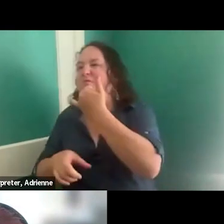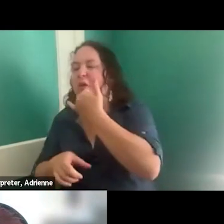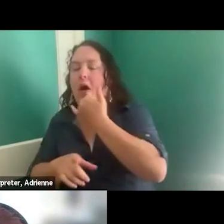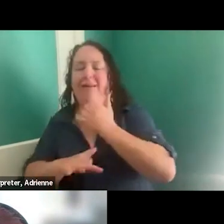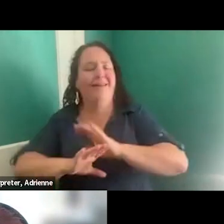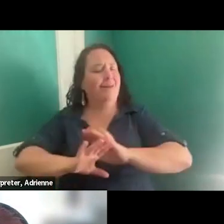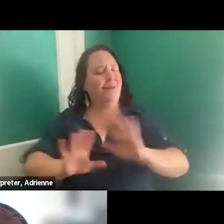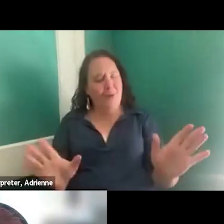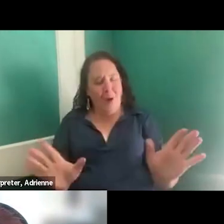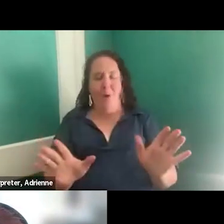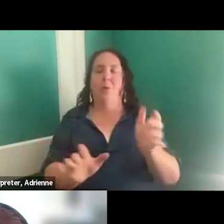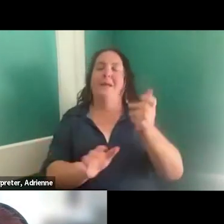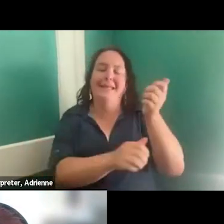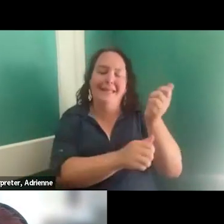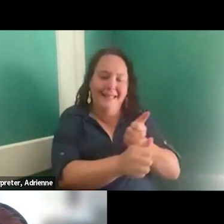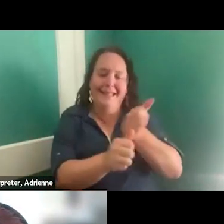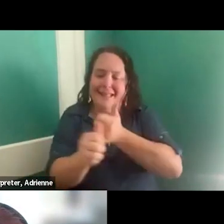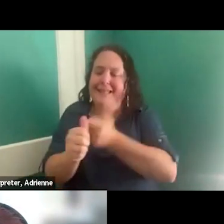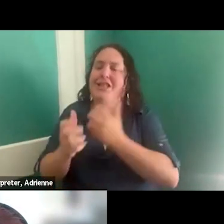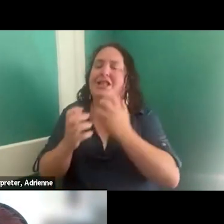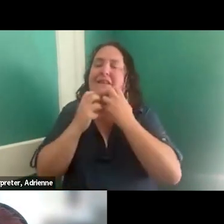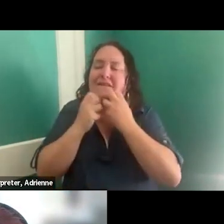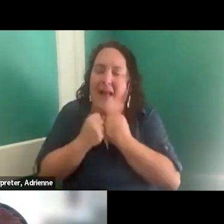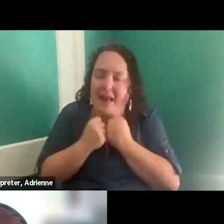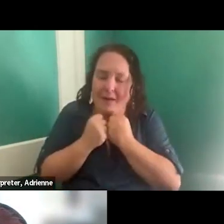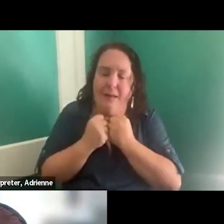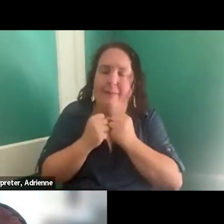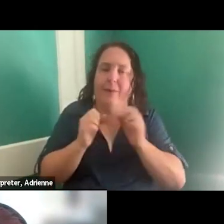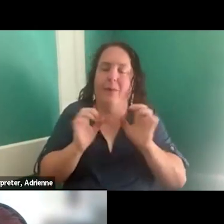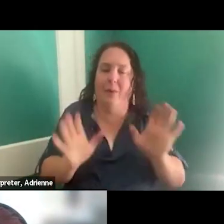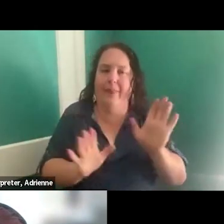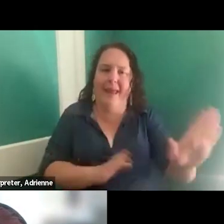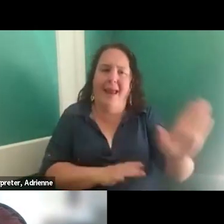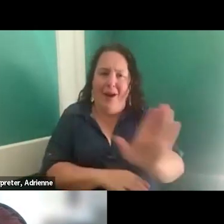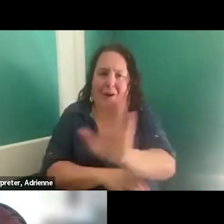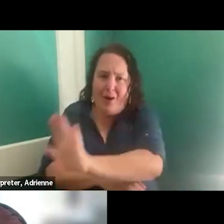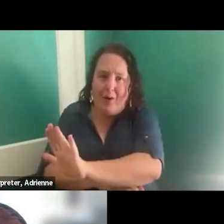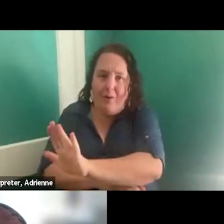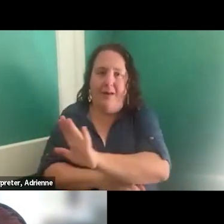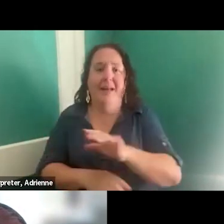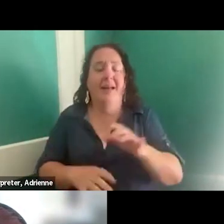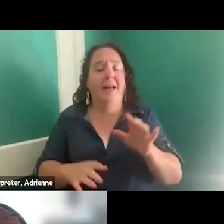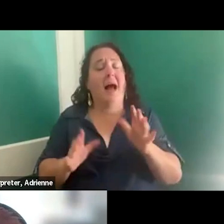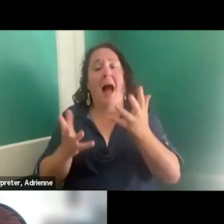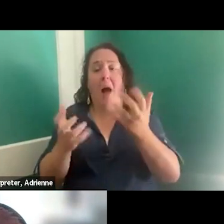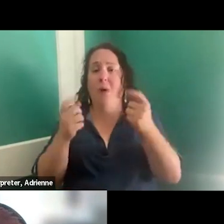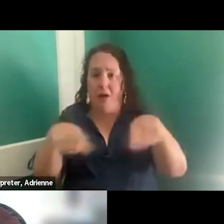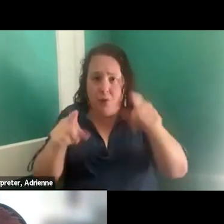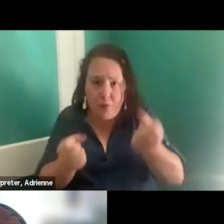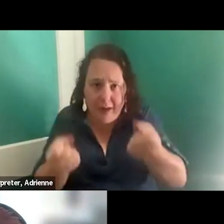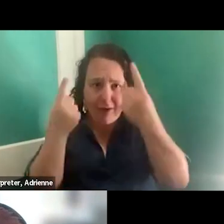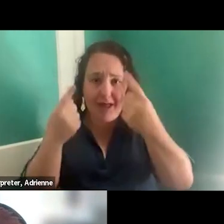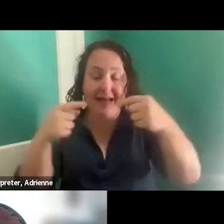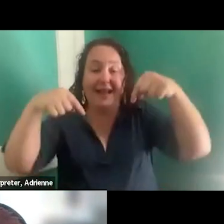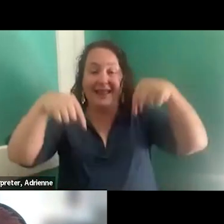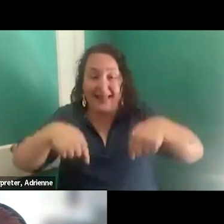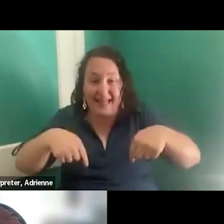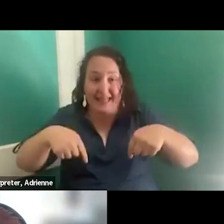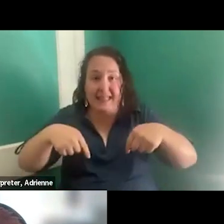Please go home thinking this is more complicated than you realize. All right.